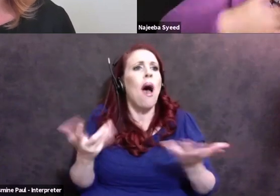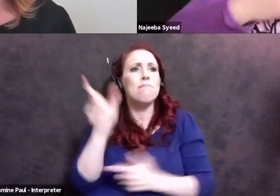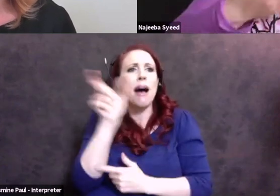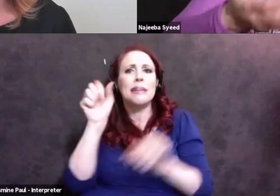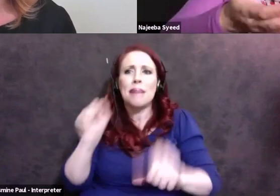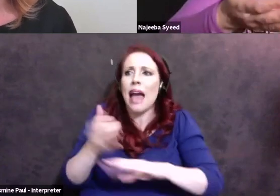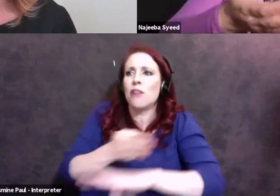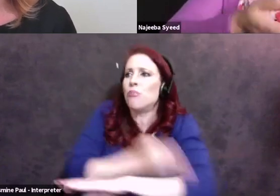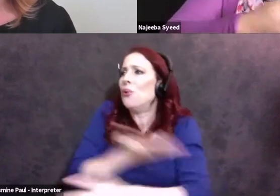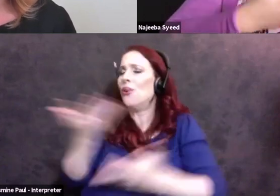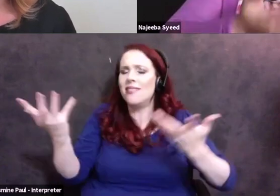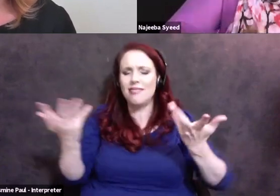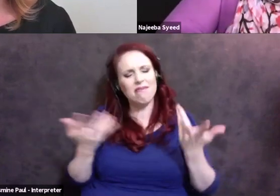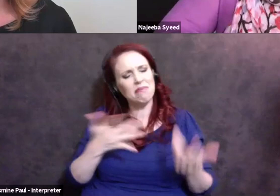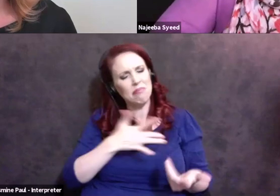so I think that's important to put out there.